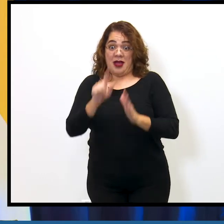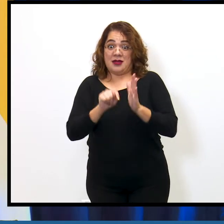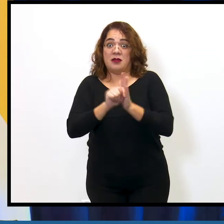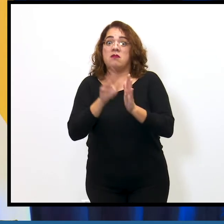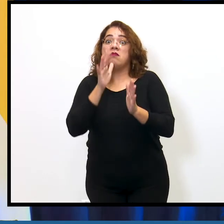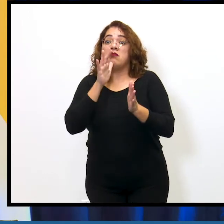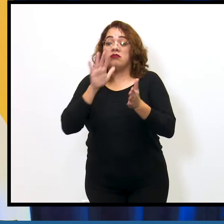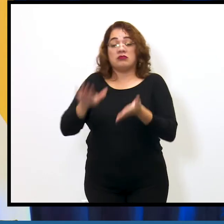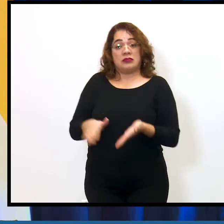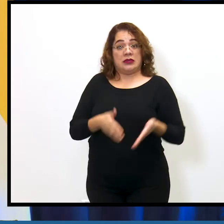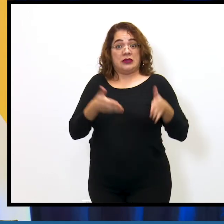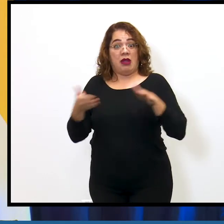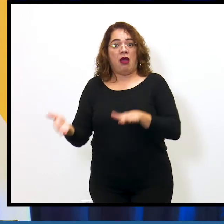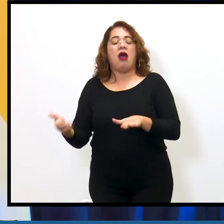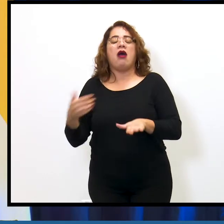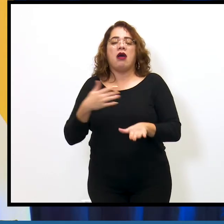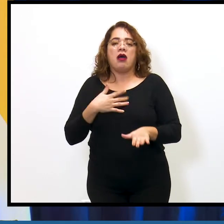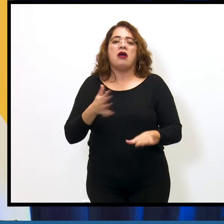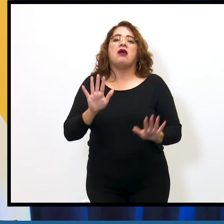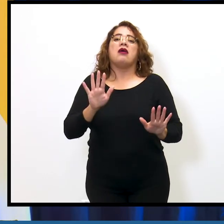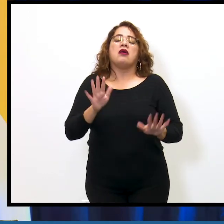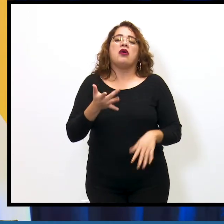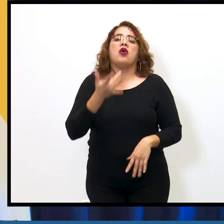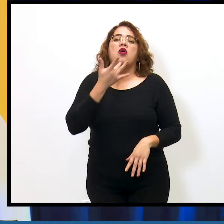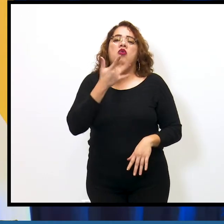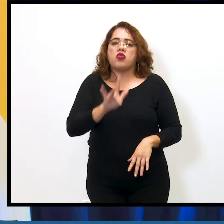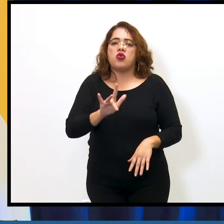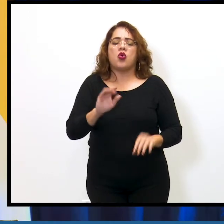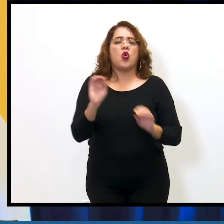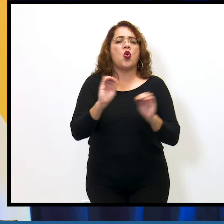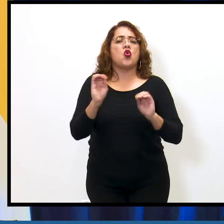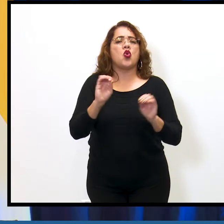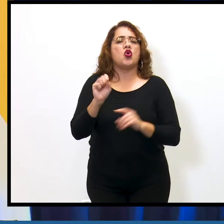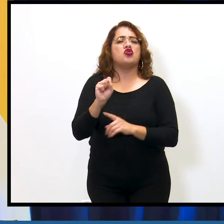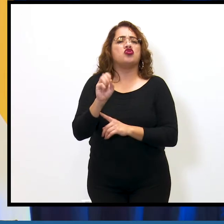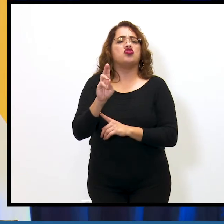I felt fortunate that we weren't at a big surge and I think my mom probably received pretty good